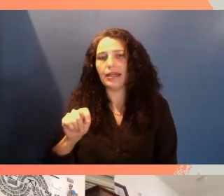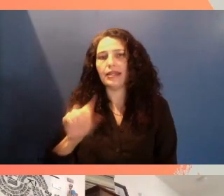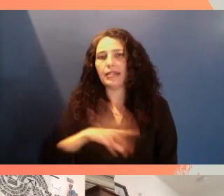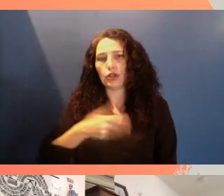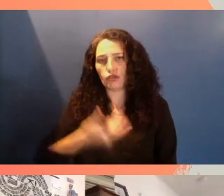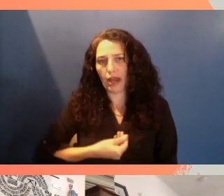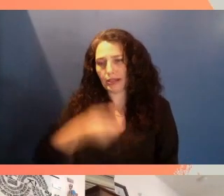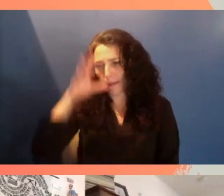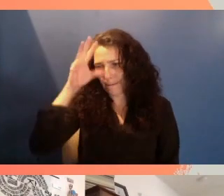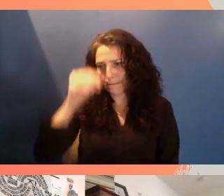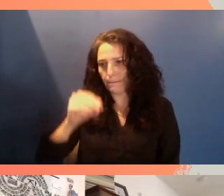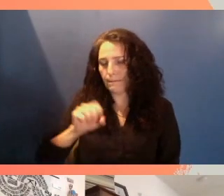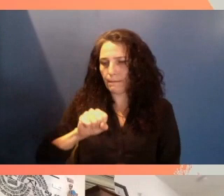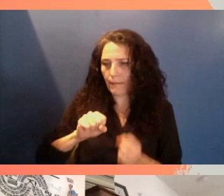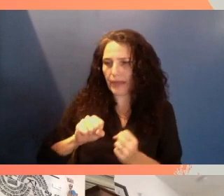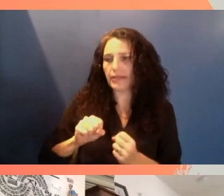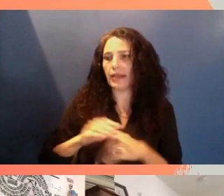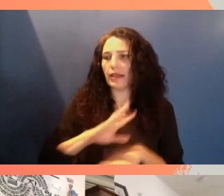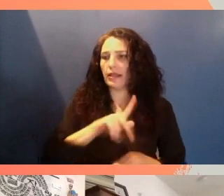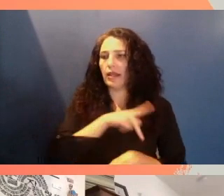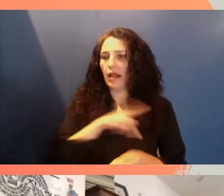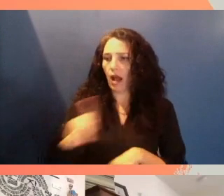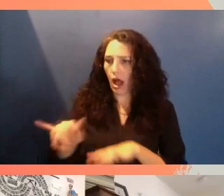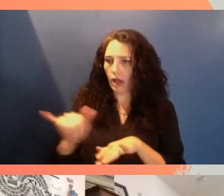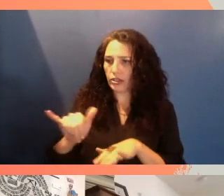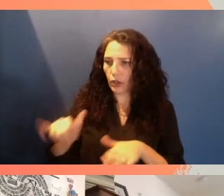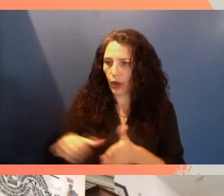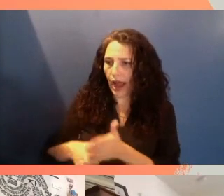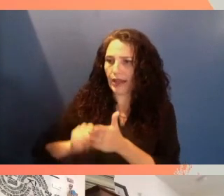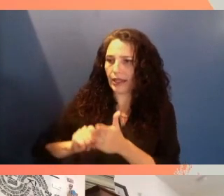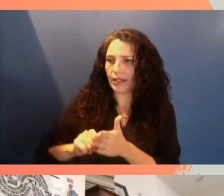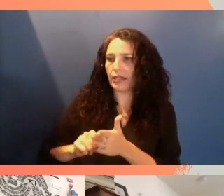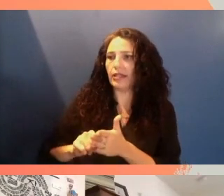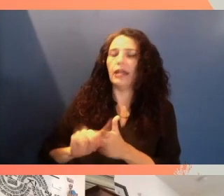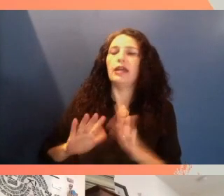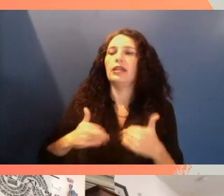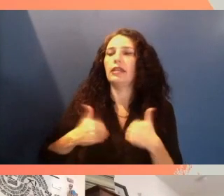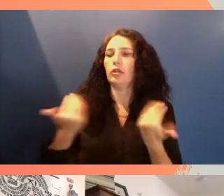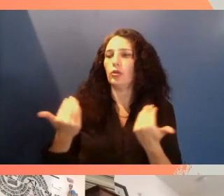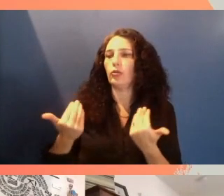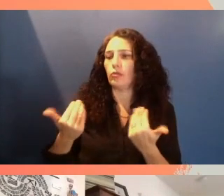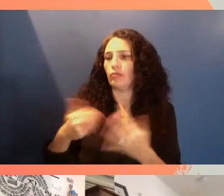Often the who's highlighted in the immigrant youth movement, also young people who are cis-gender, right?